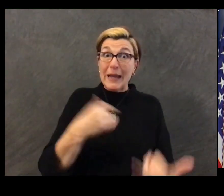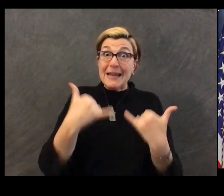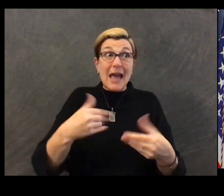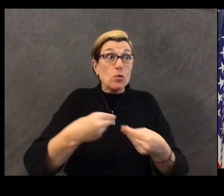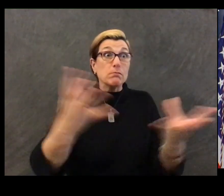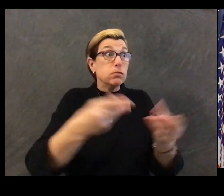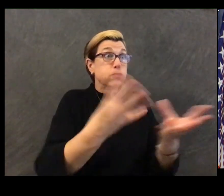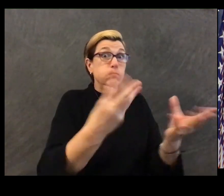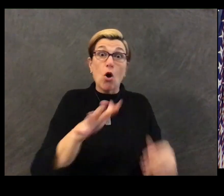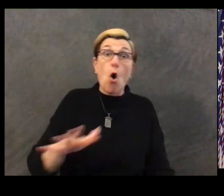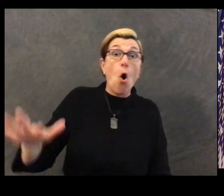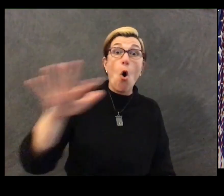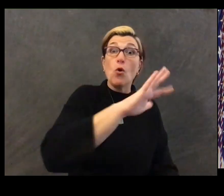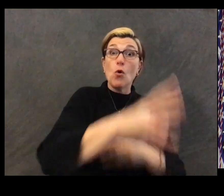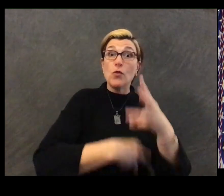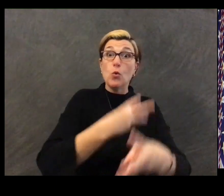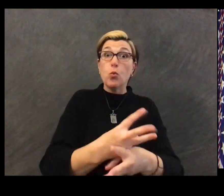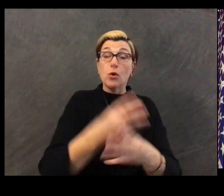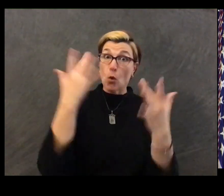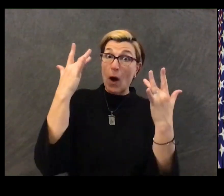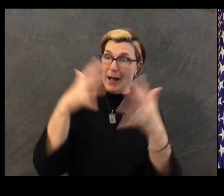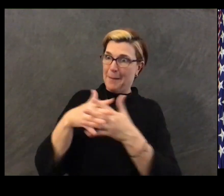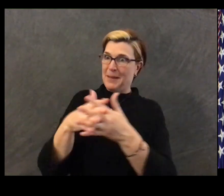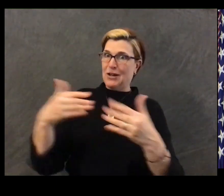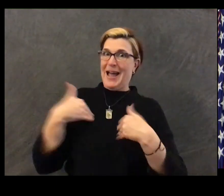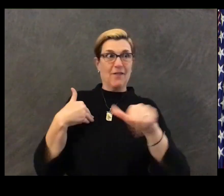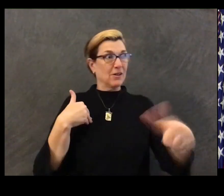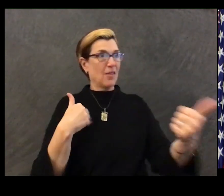have done what we did and you should say that's a great story instead you say